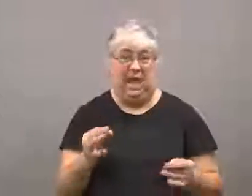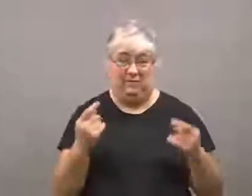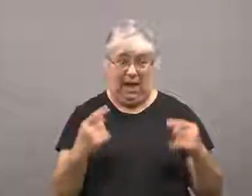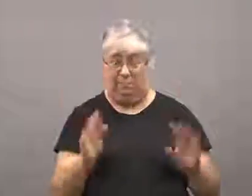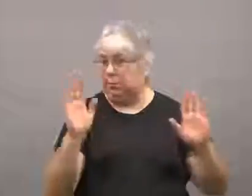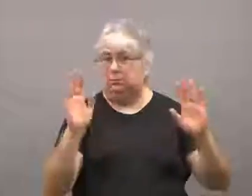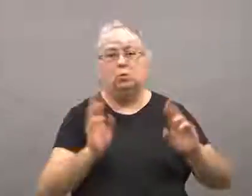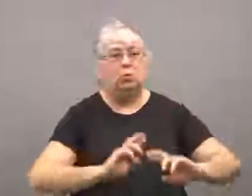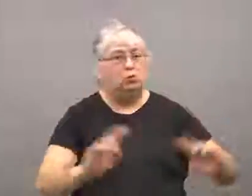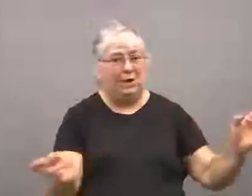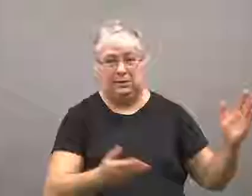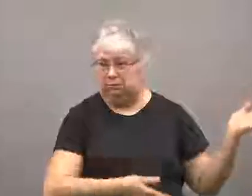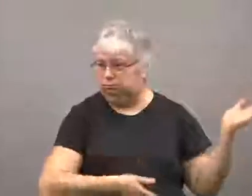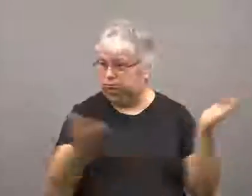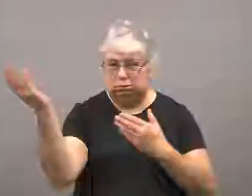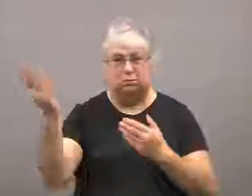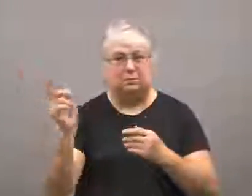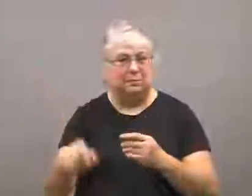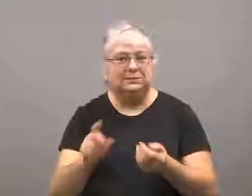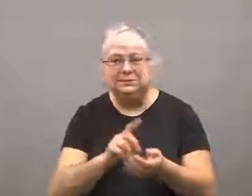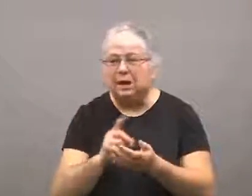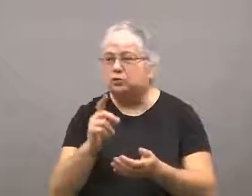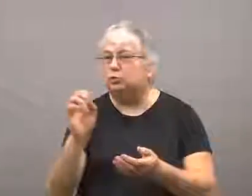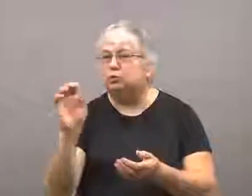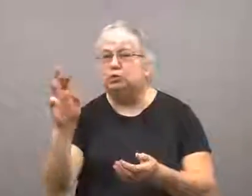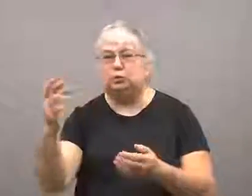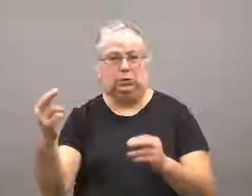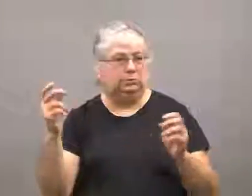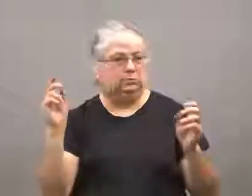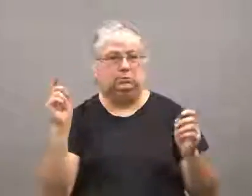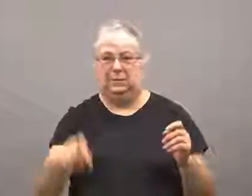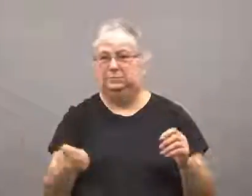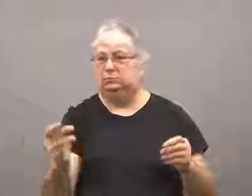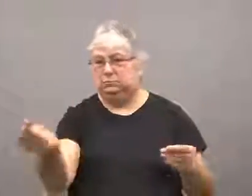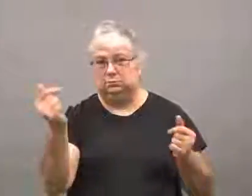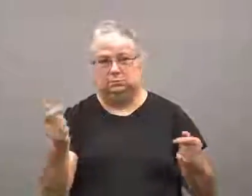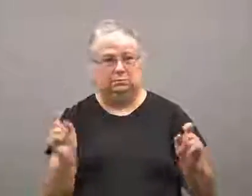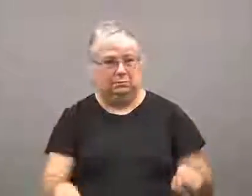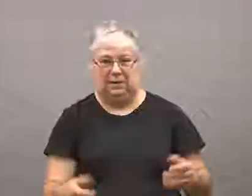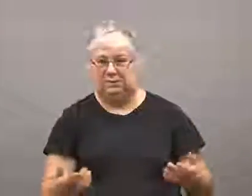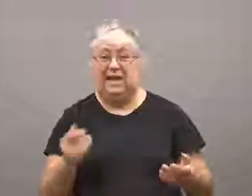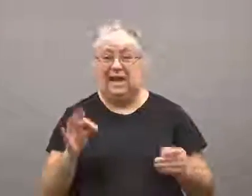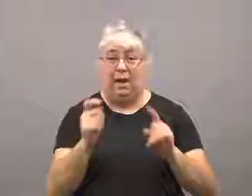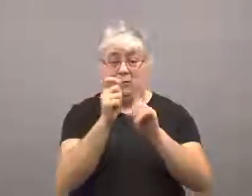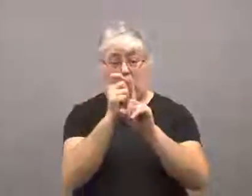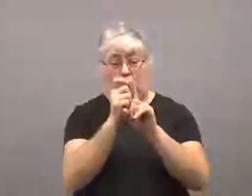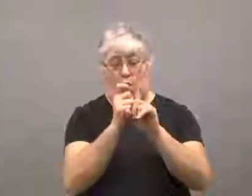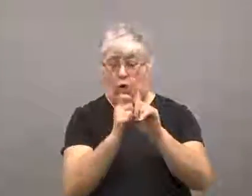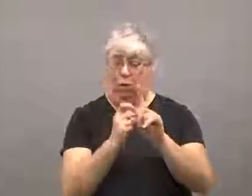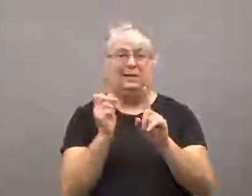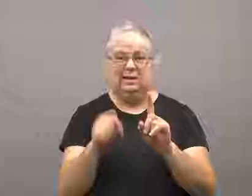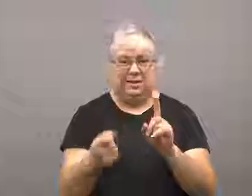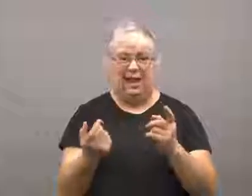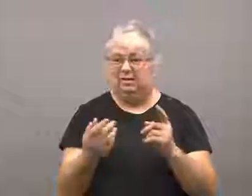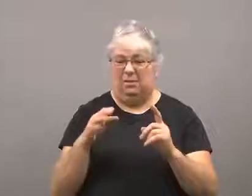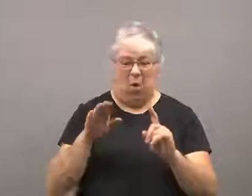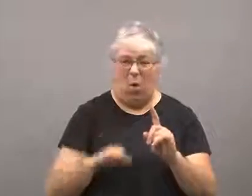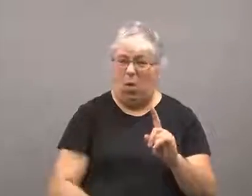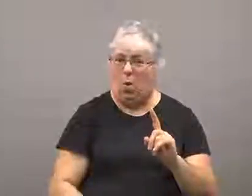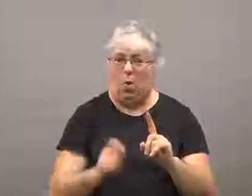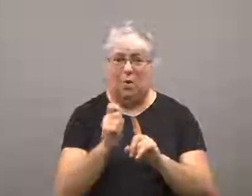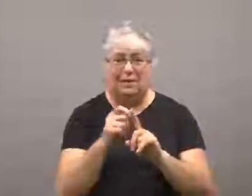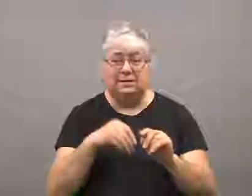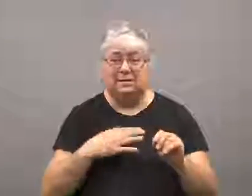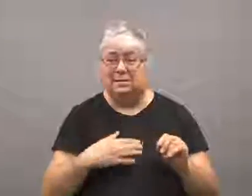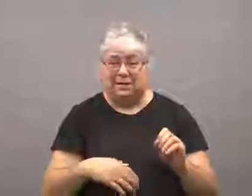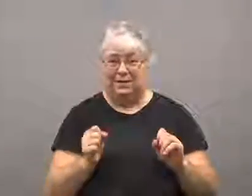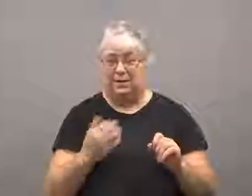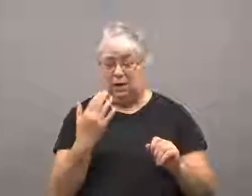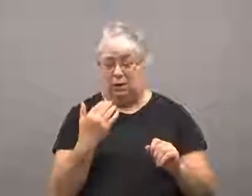Medical attention is needed right away.